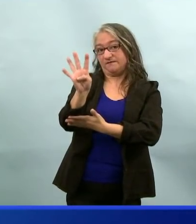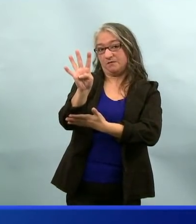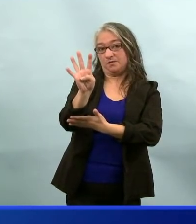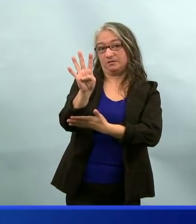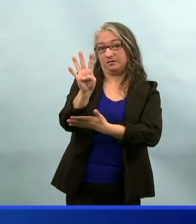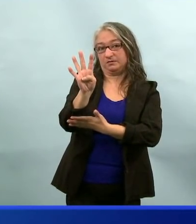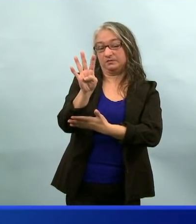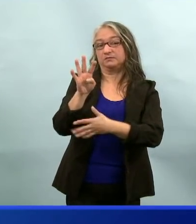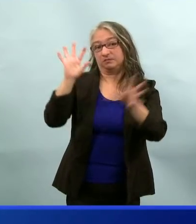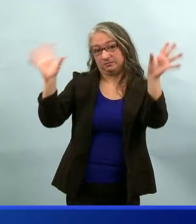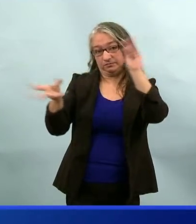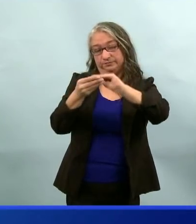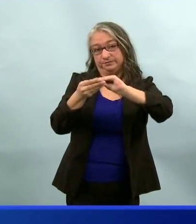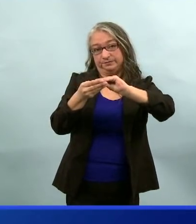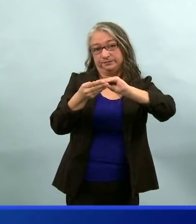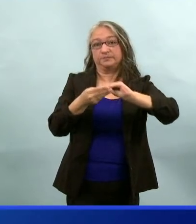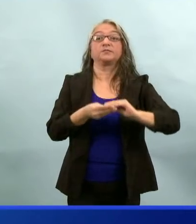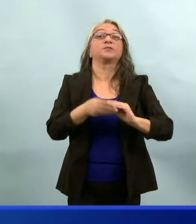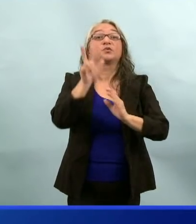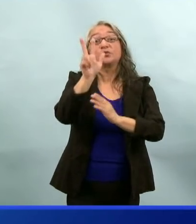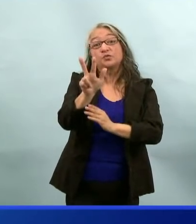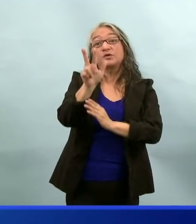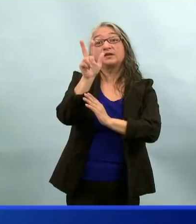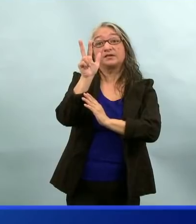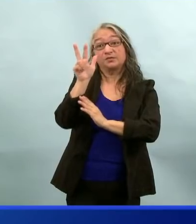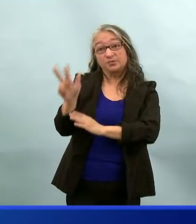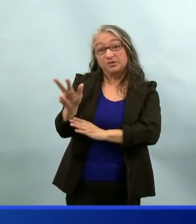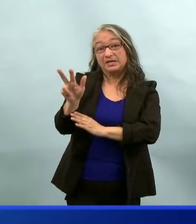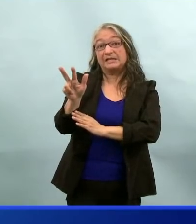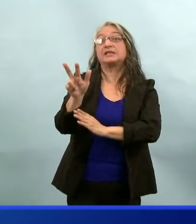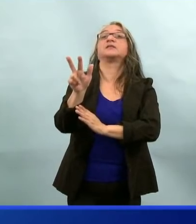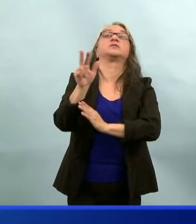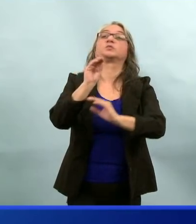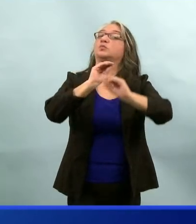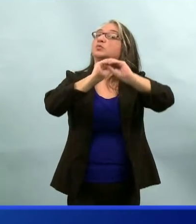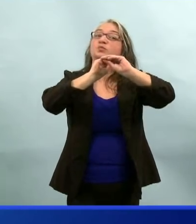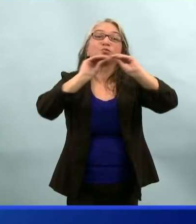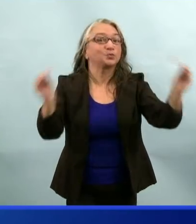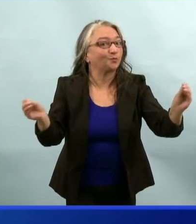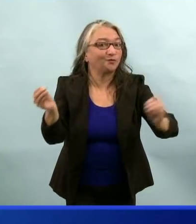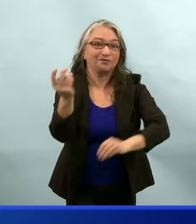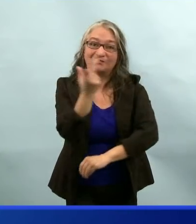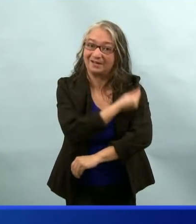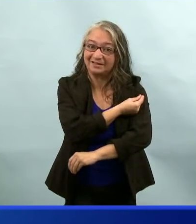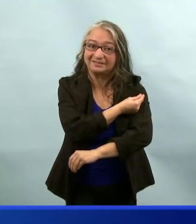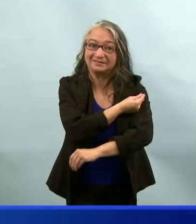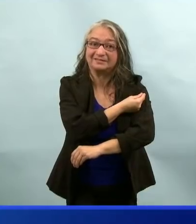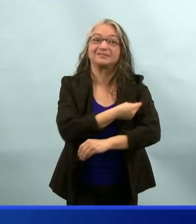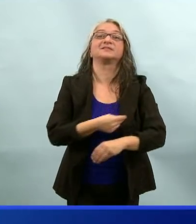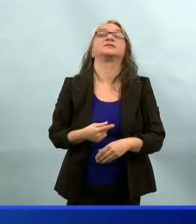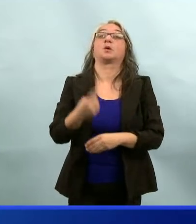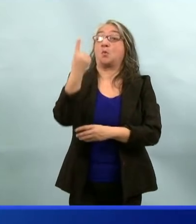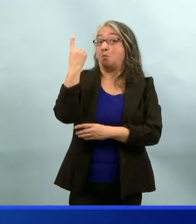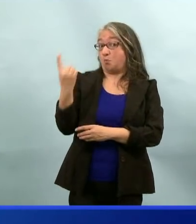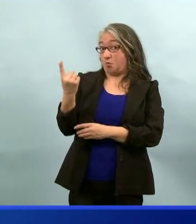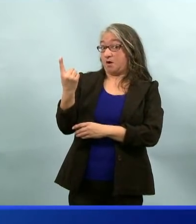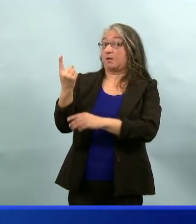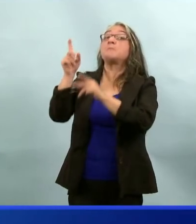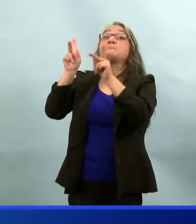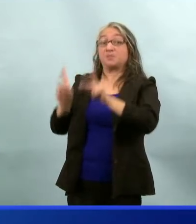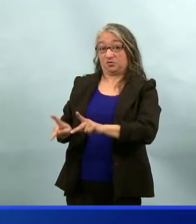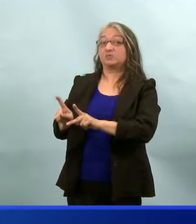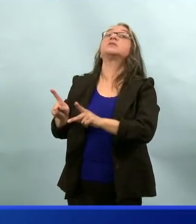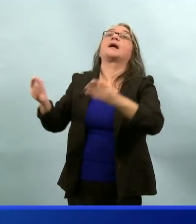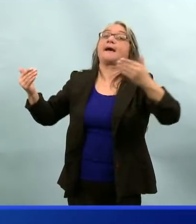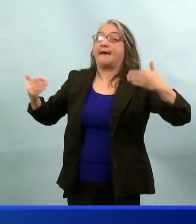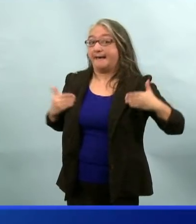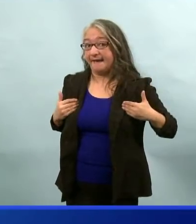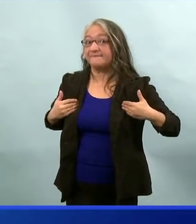vacs unvaccinated this is up from 10 from last week while our efforts continue to plan